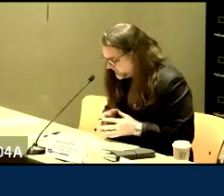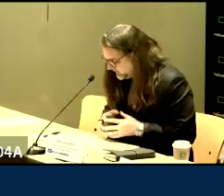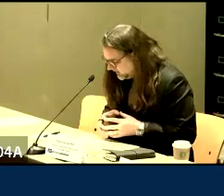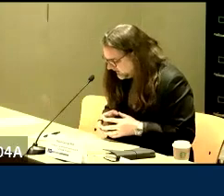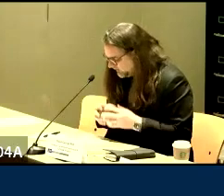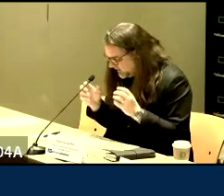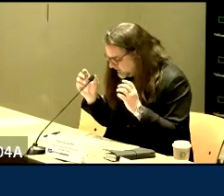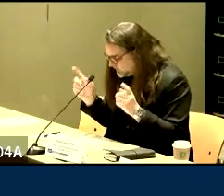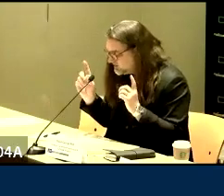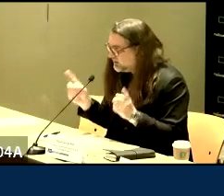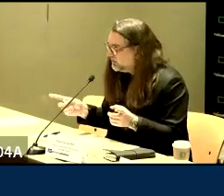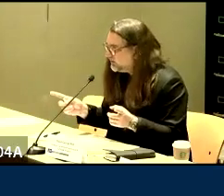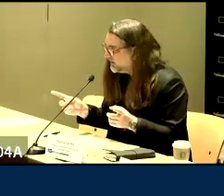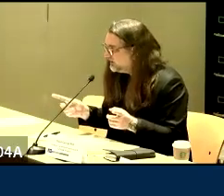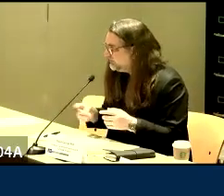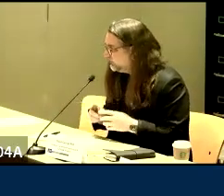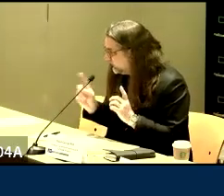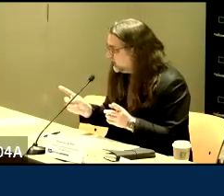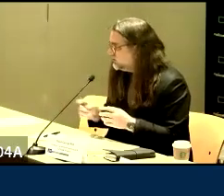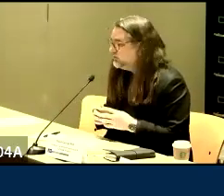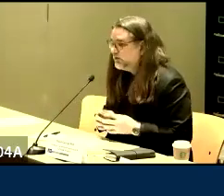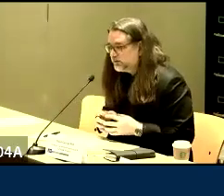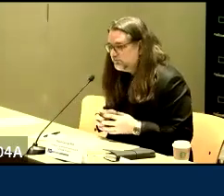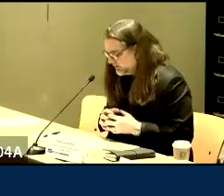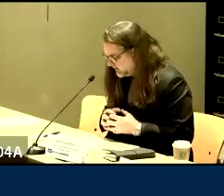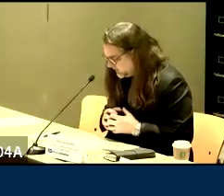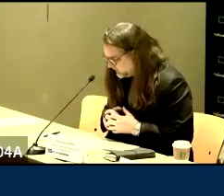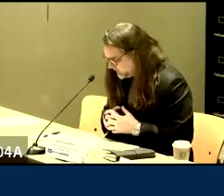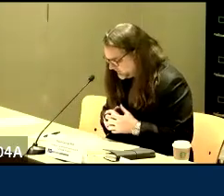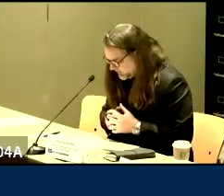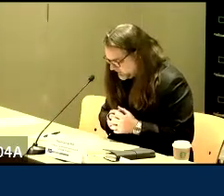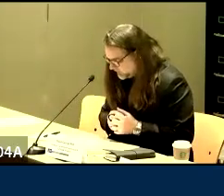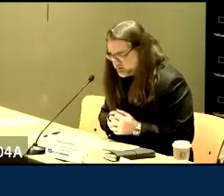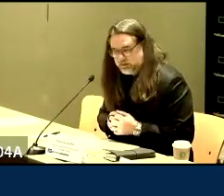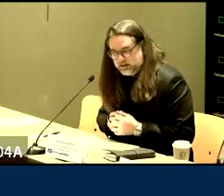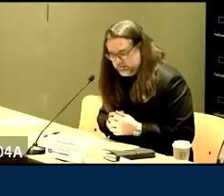This was supplemental funding, $200 million from the American Rescue Plan.